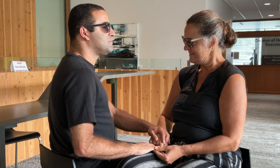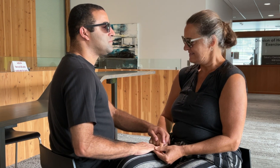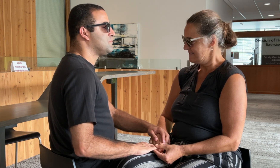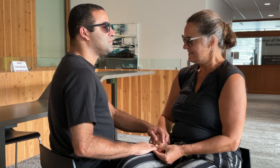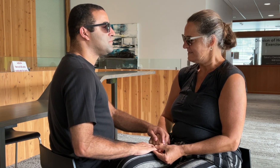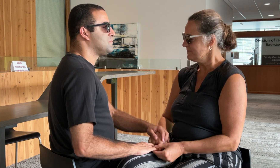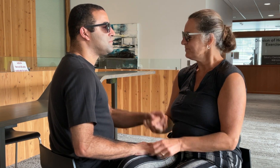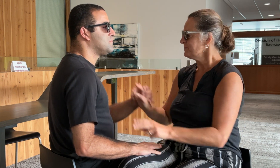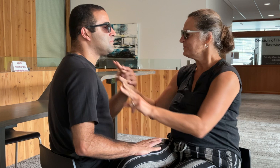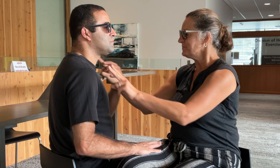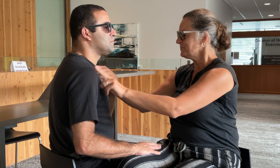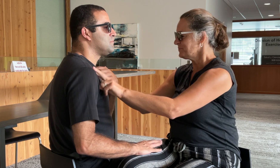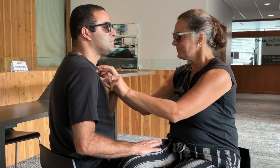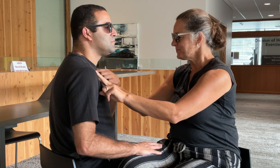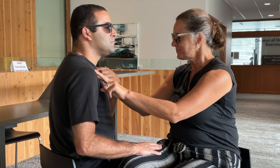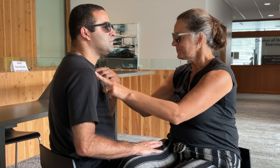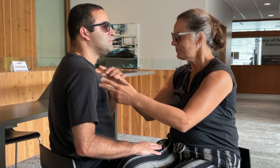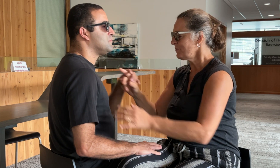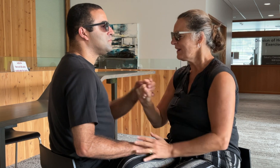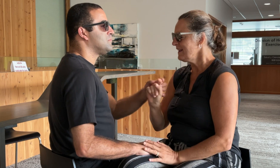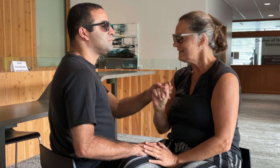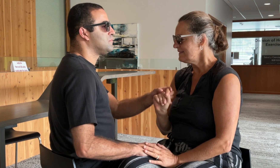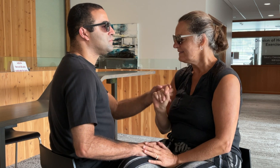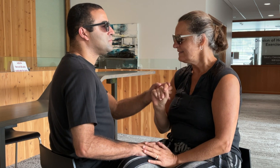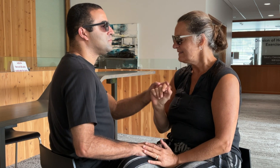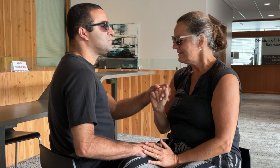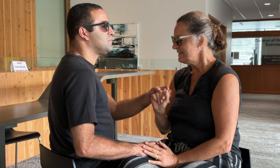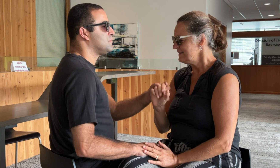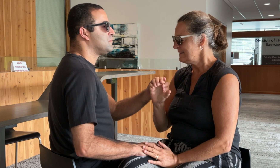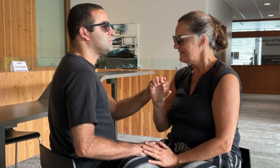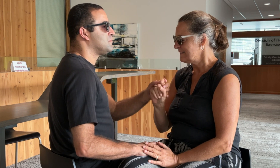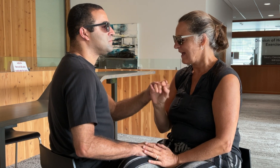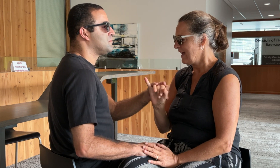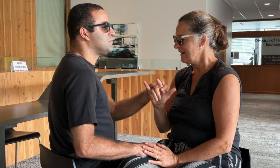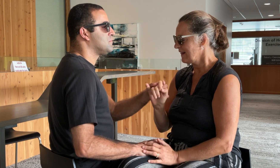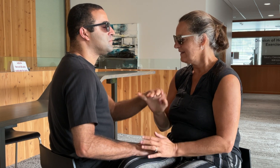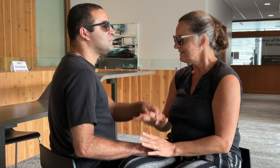called tactile imagery, abbreviated as TI.